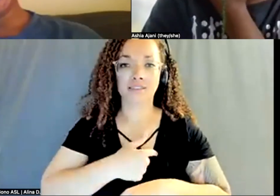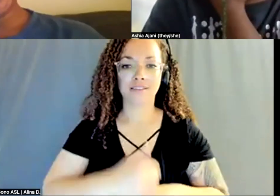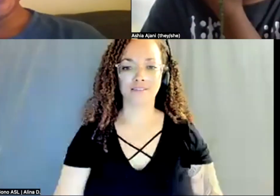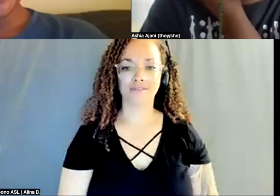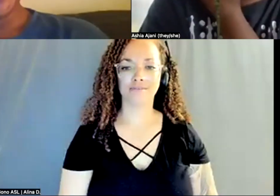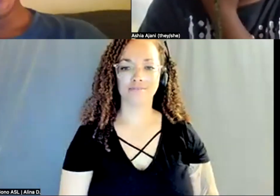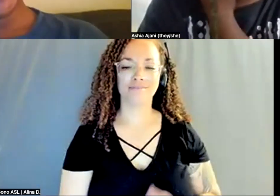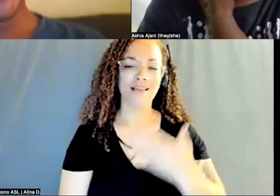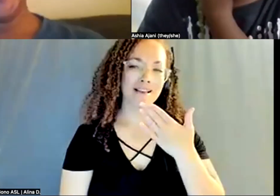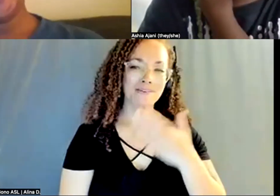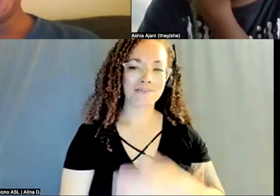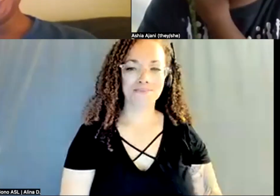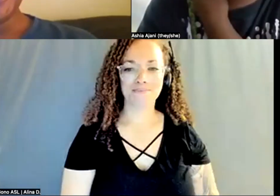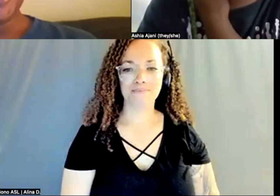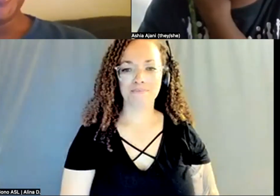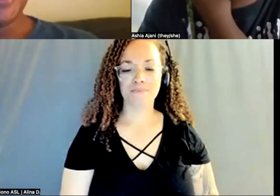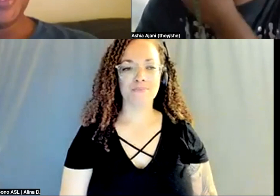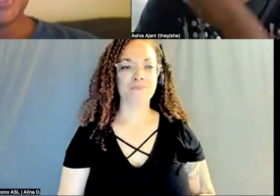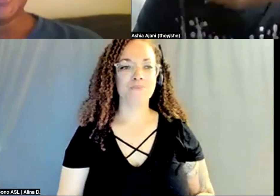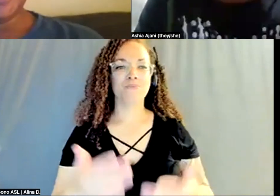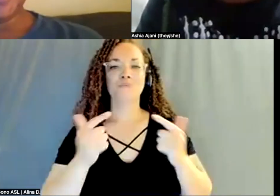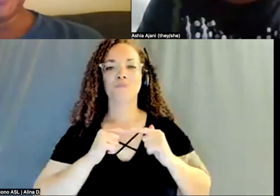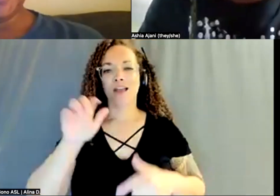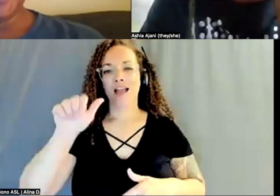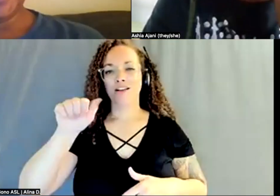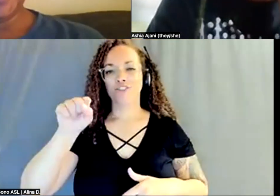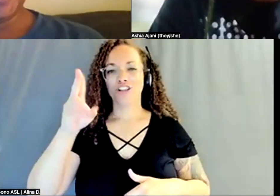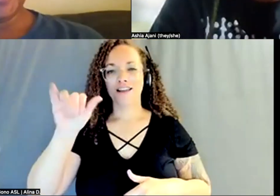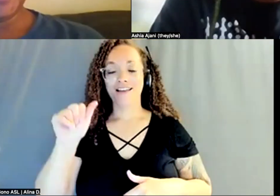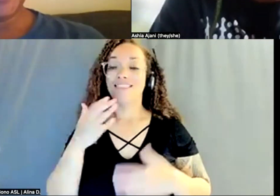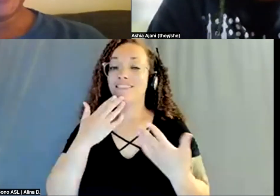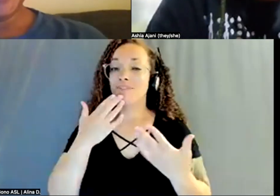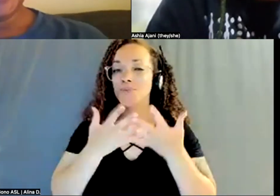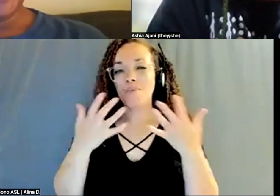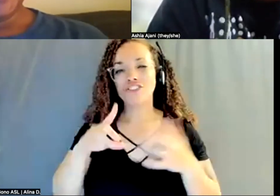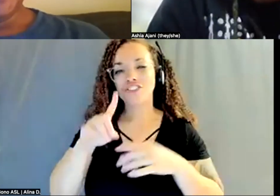Thank you so much Destiny this convers-I wish that we could, you know, I have so many more questions.